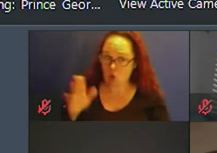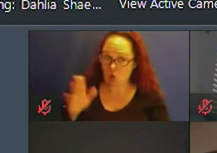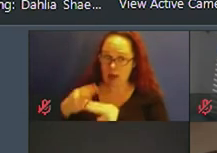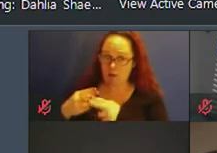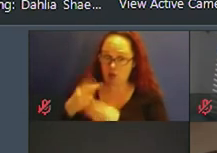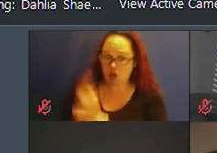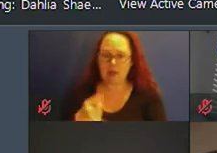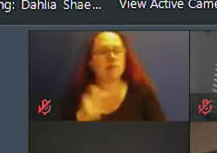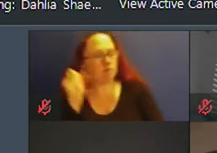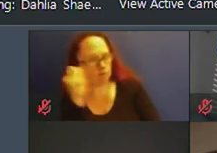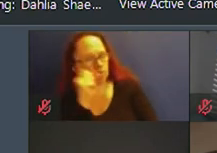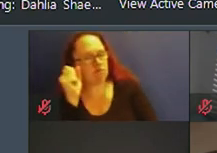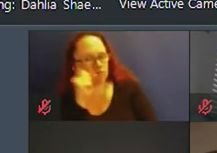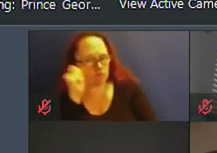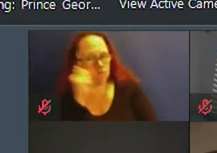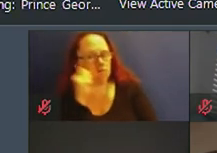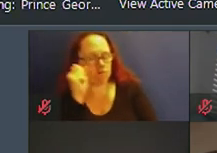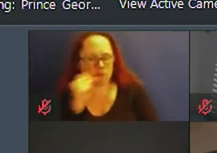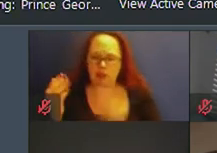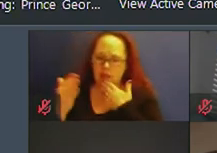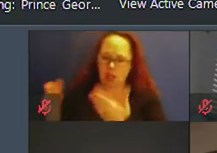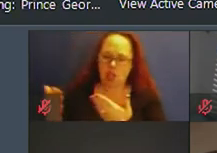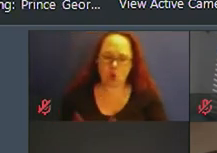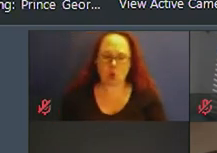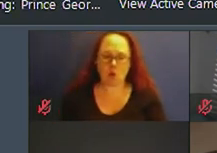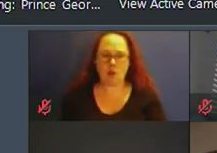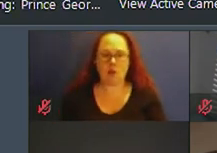Very well. Okay. Thank you. Every once in a while I get it right. Okay.